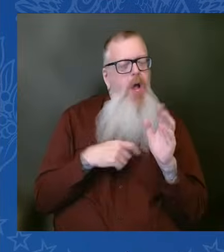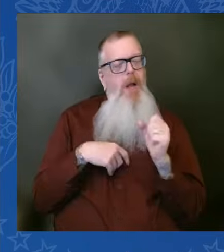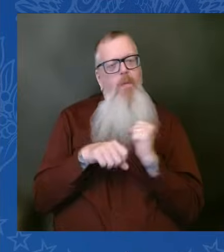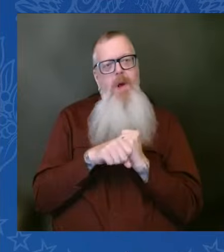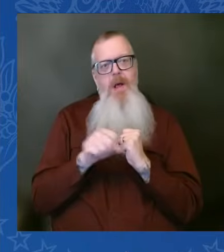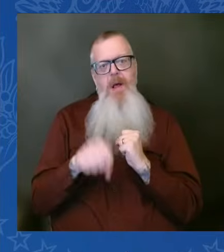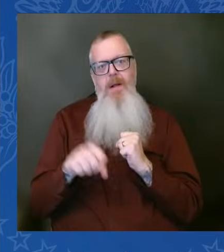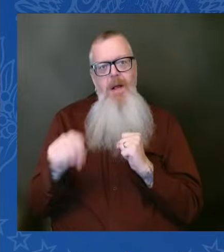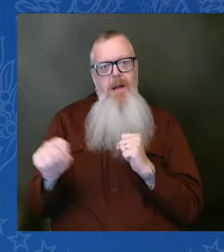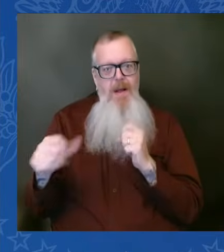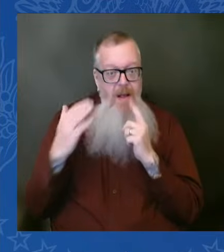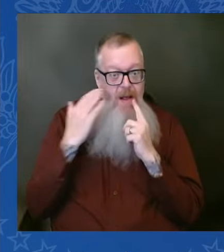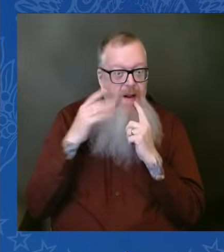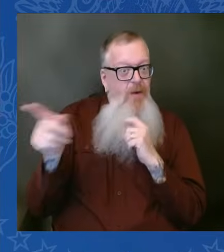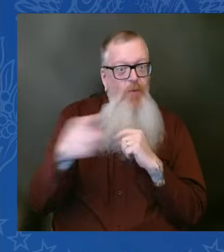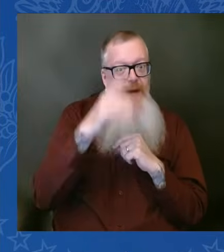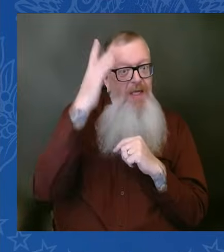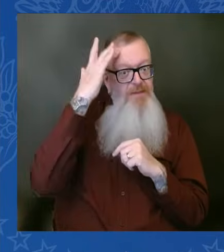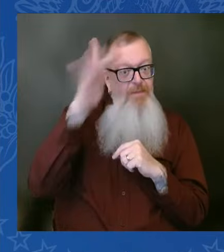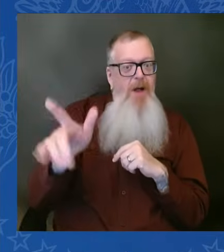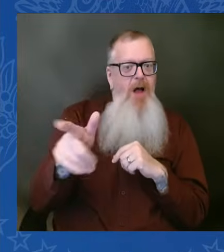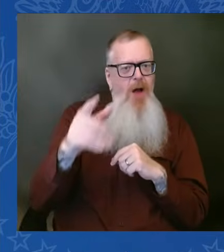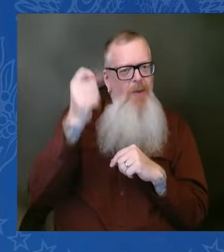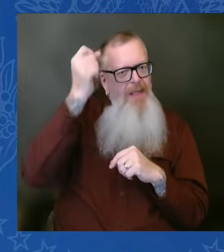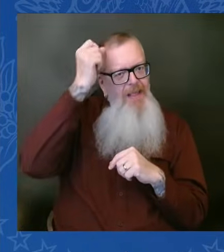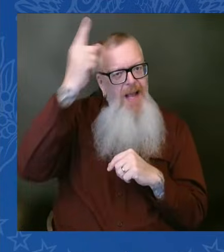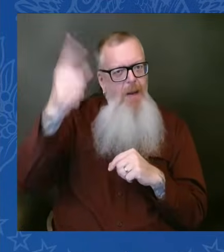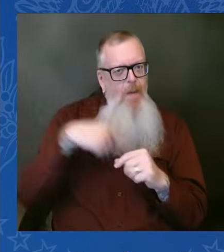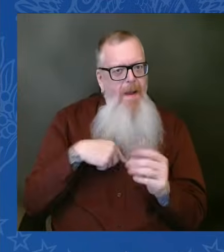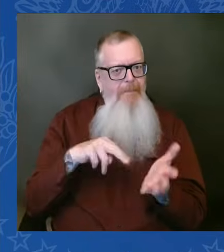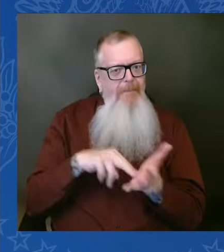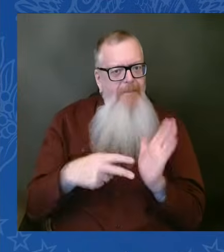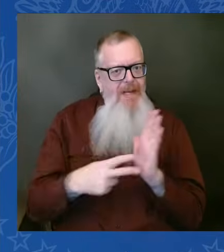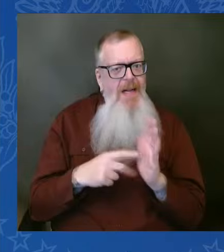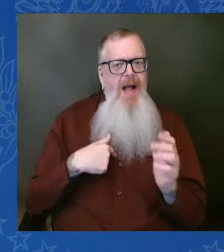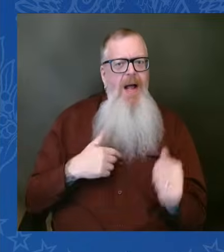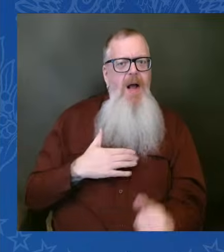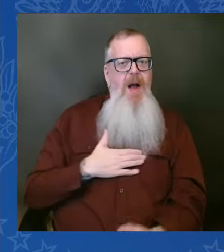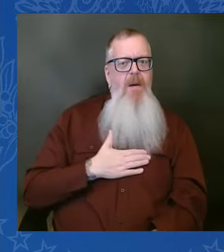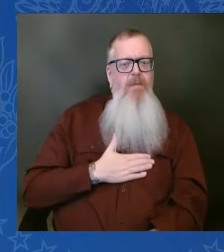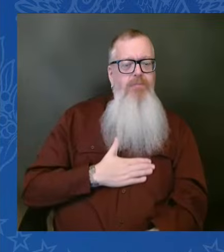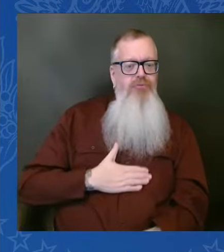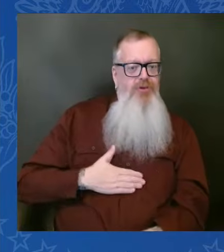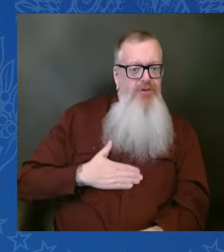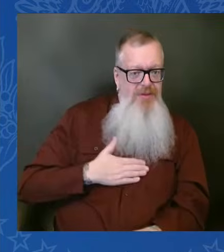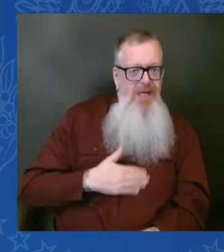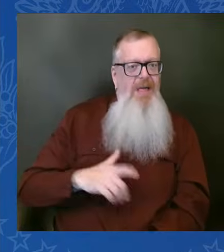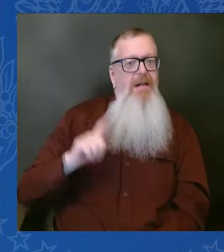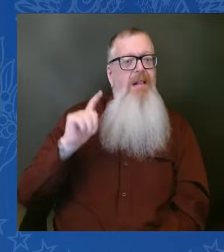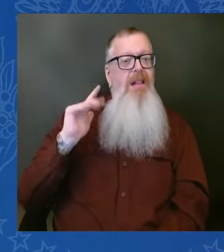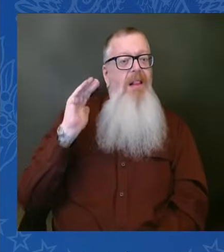and I would really appreciate, down the road here a little bit, any constructive criticism you have,